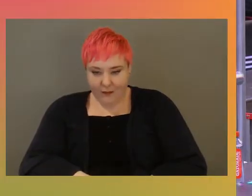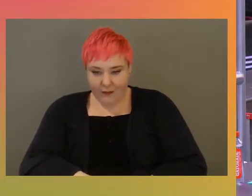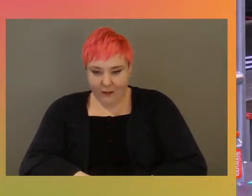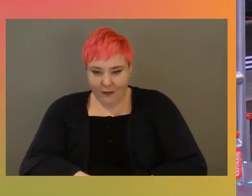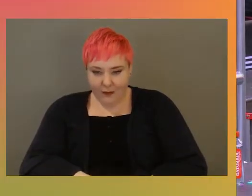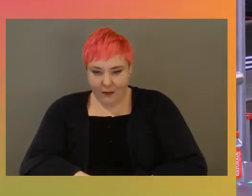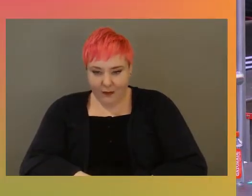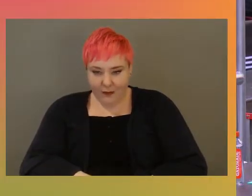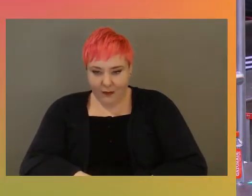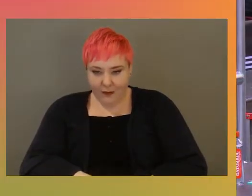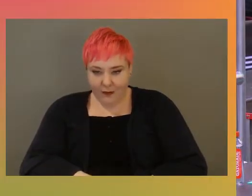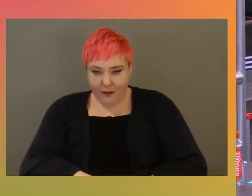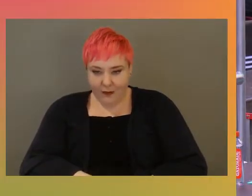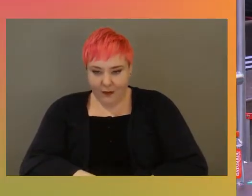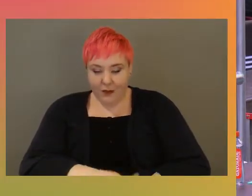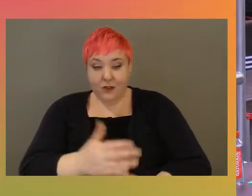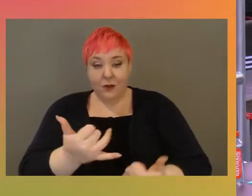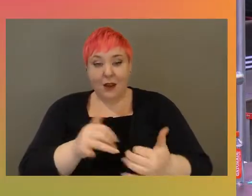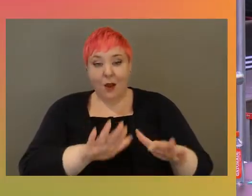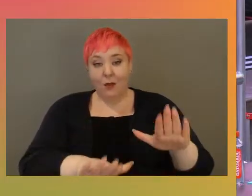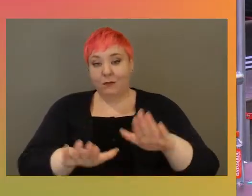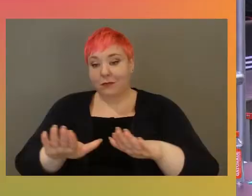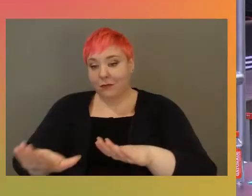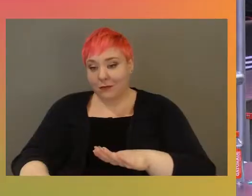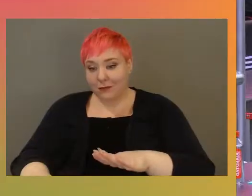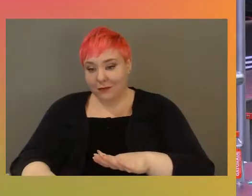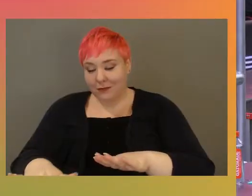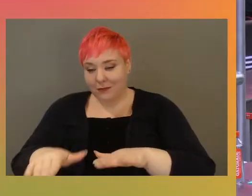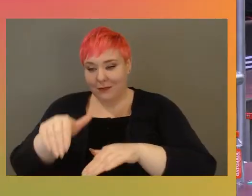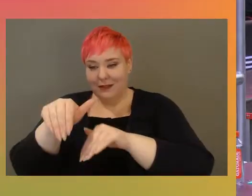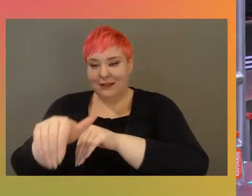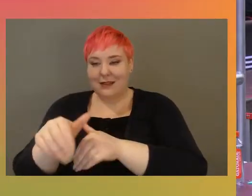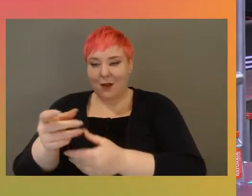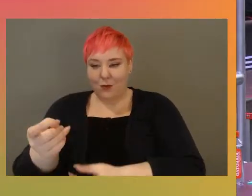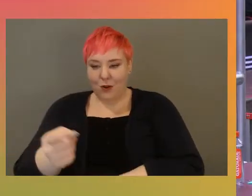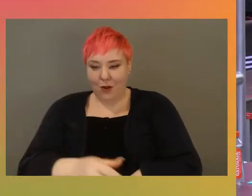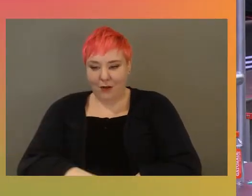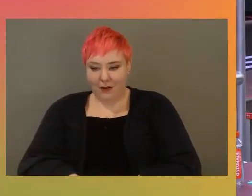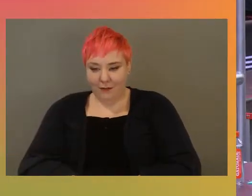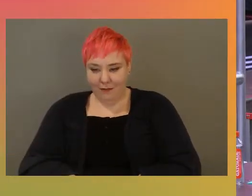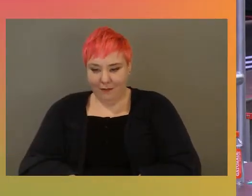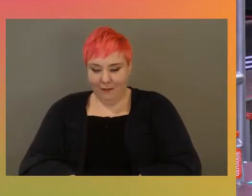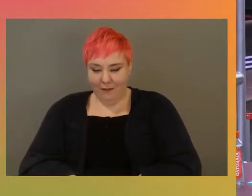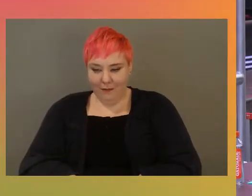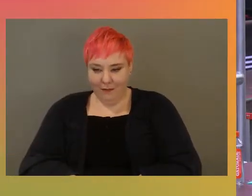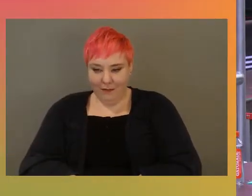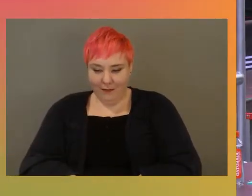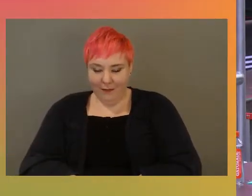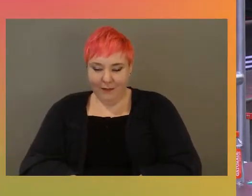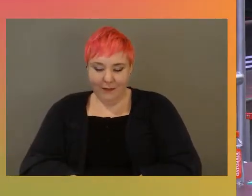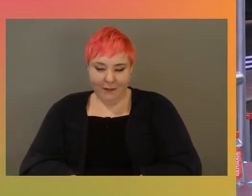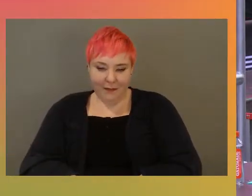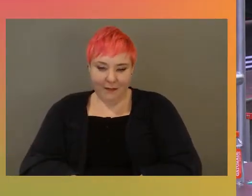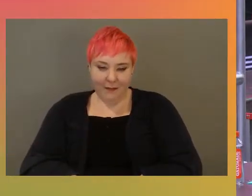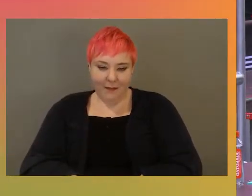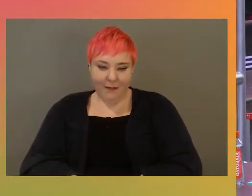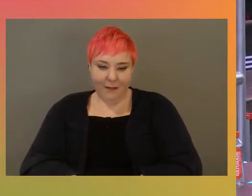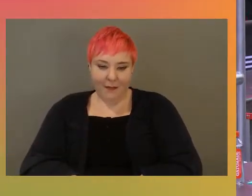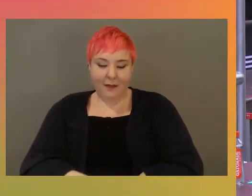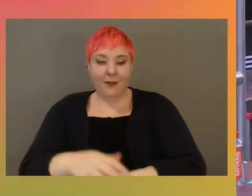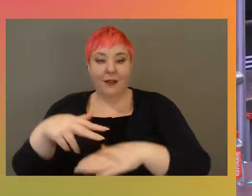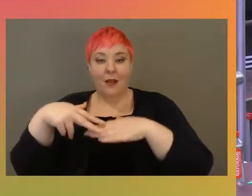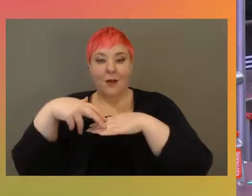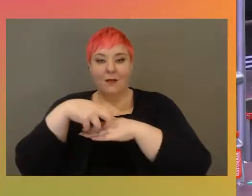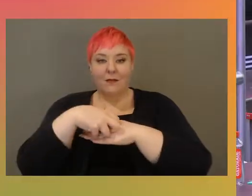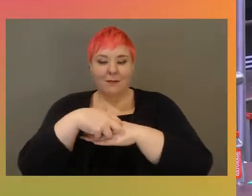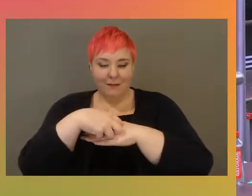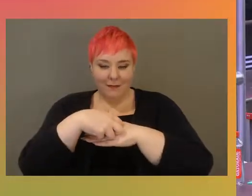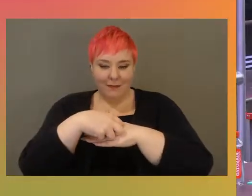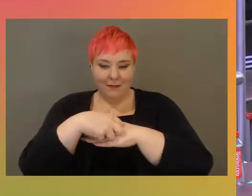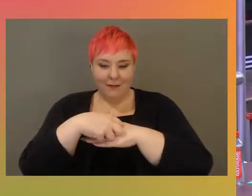USE YOUR ABDOMINAL MUSCLES.